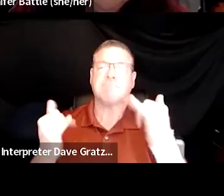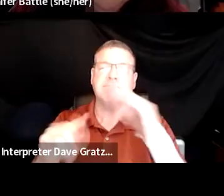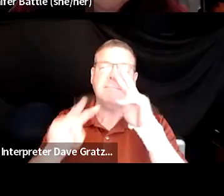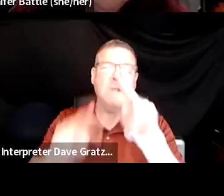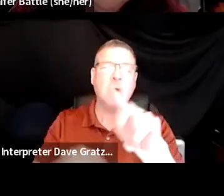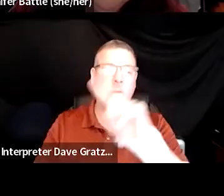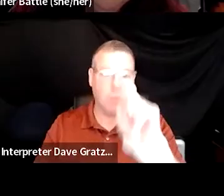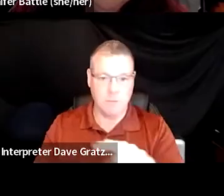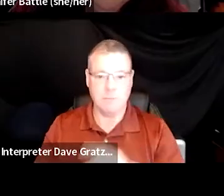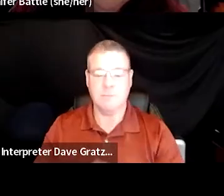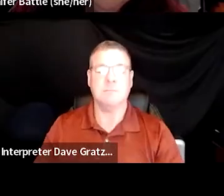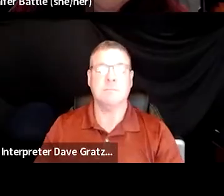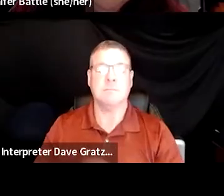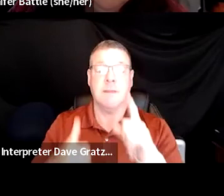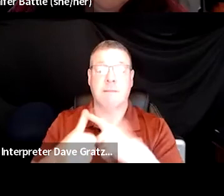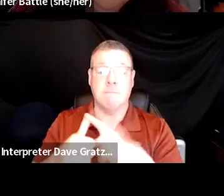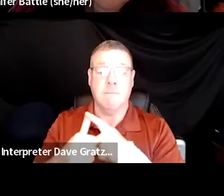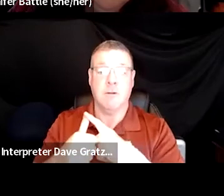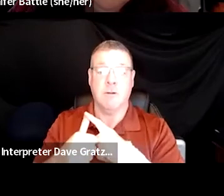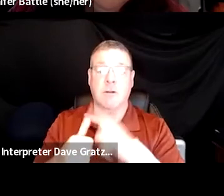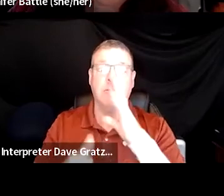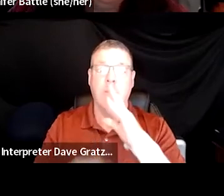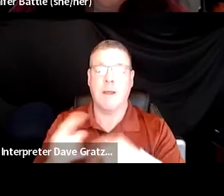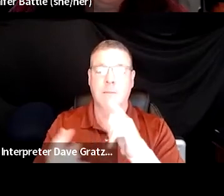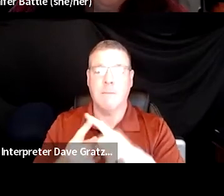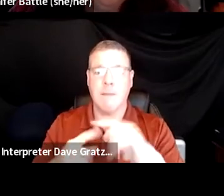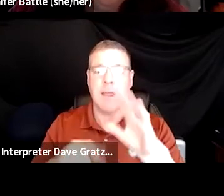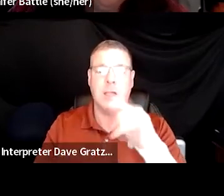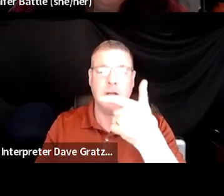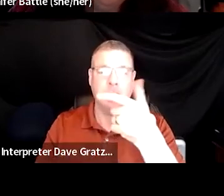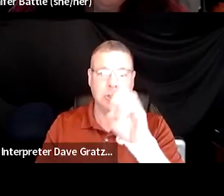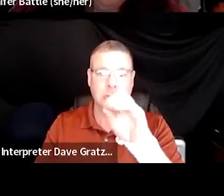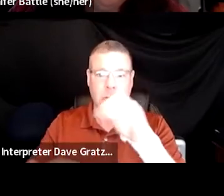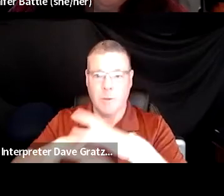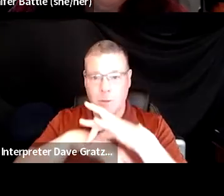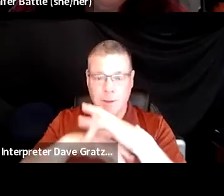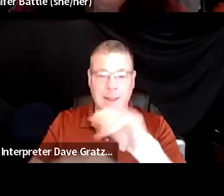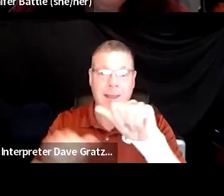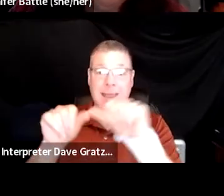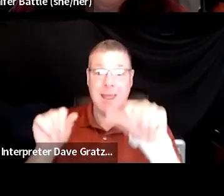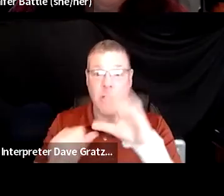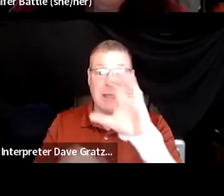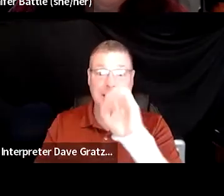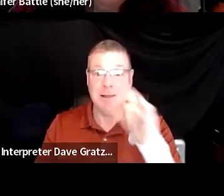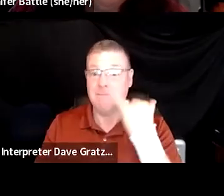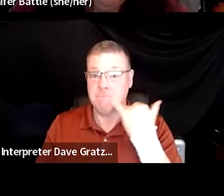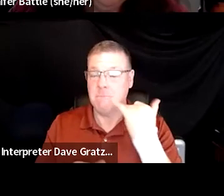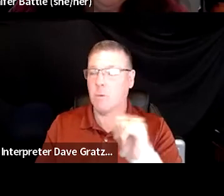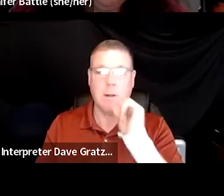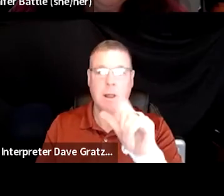So the first question in here has to do with geolocation. The area code of cell phones might not be where the person is located.